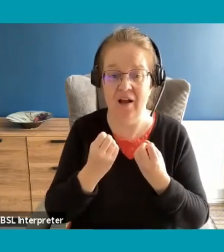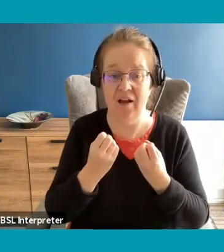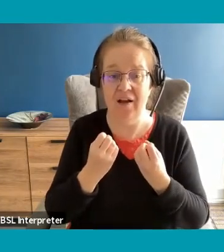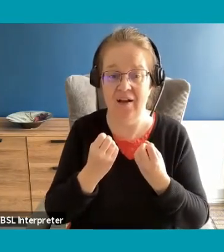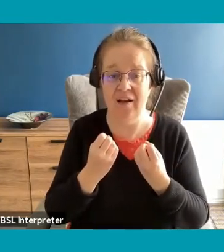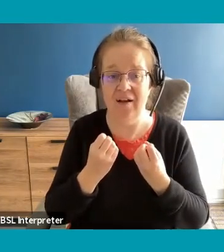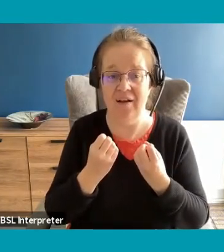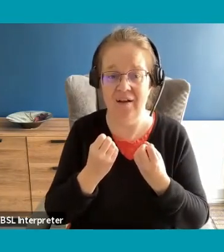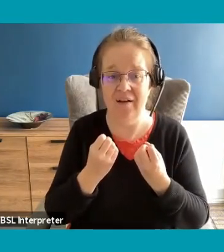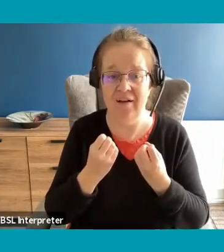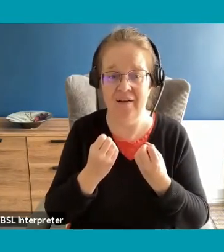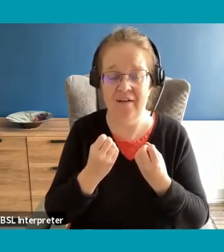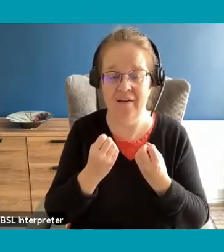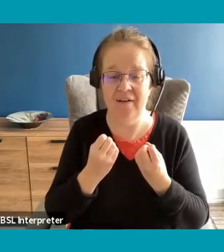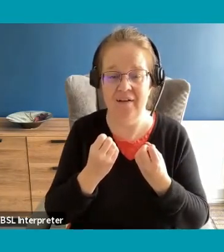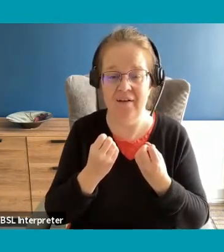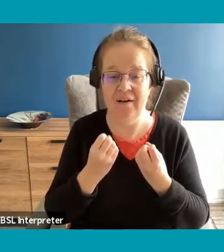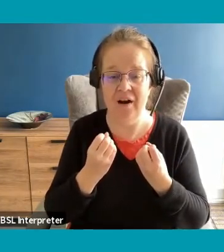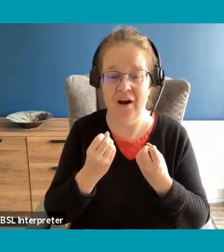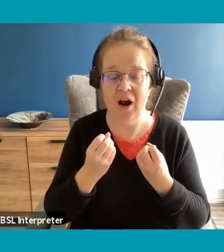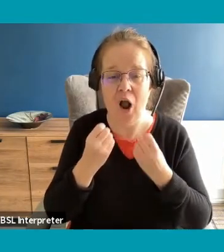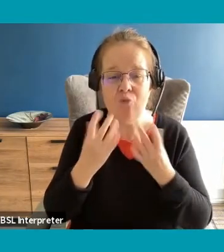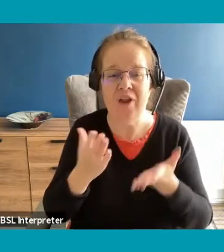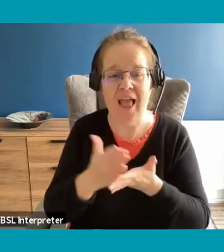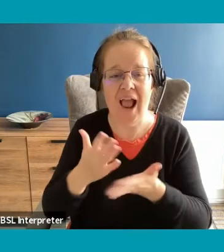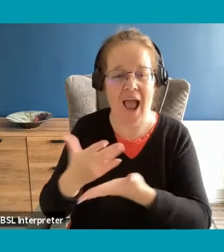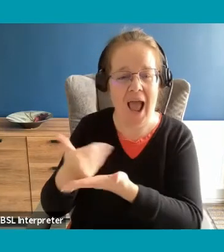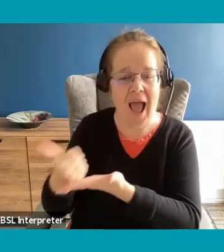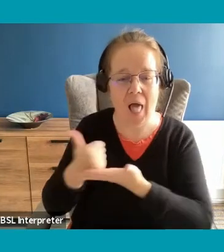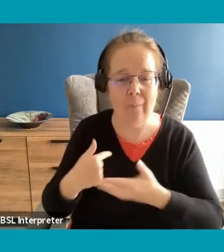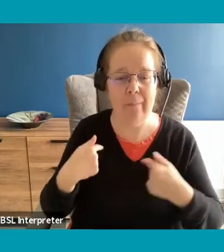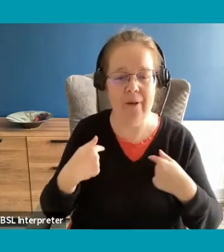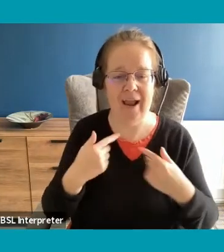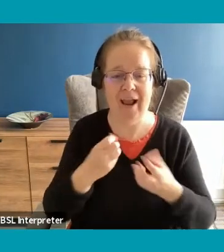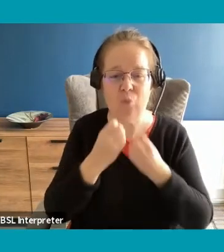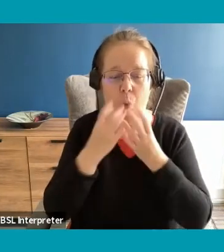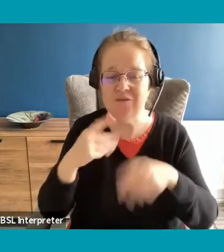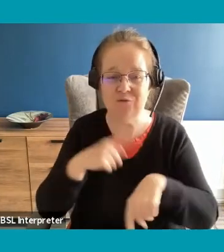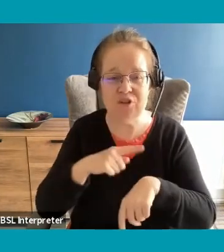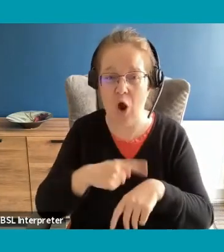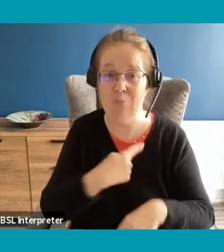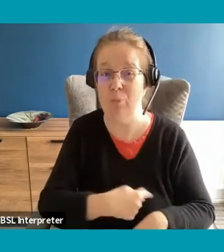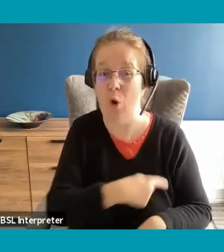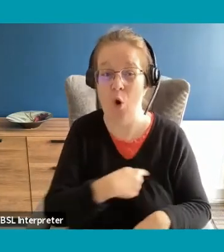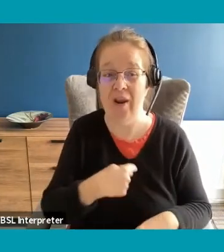plenty and lots of support they go through it step by step with me, they haven't just.